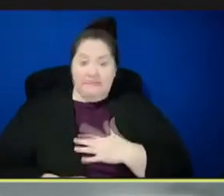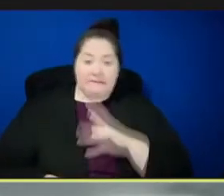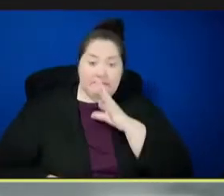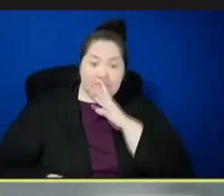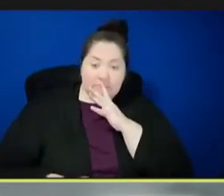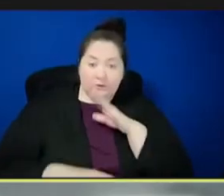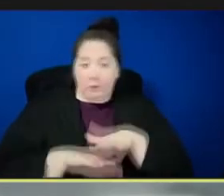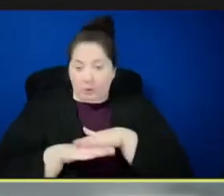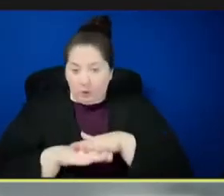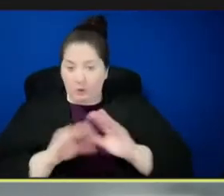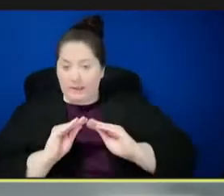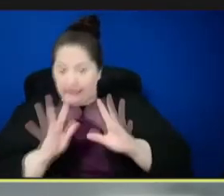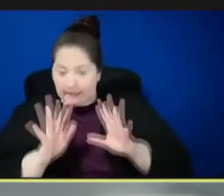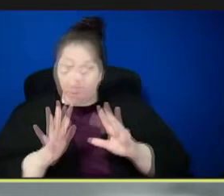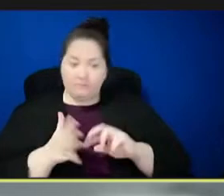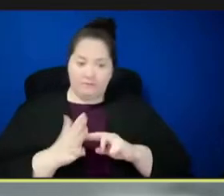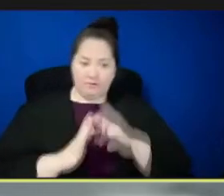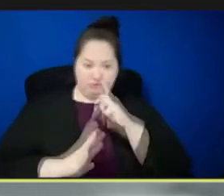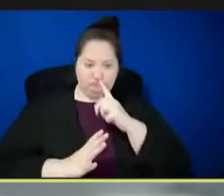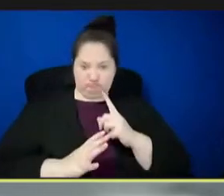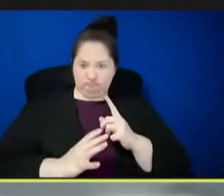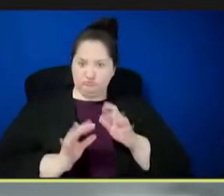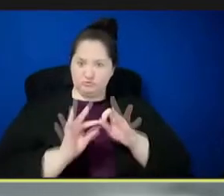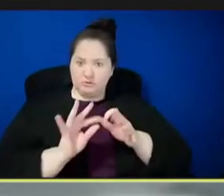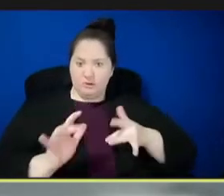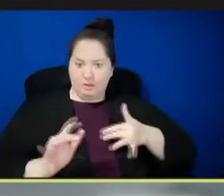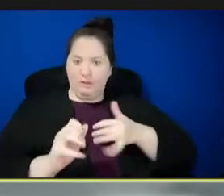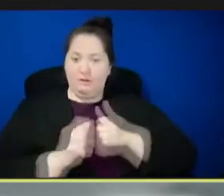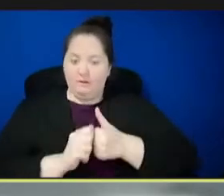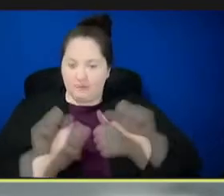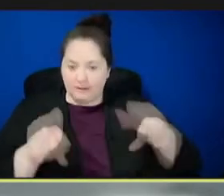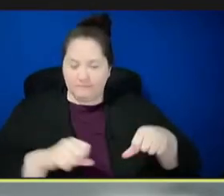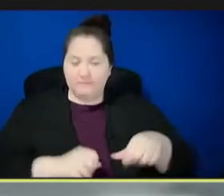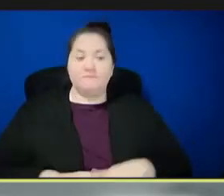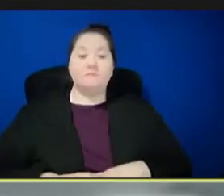assist them in supporting our meeting. For our virtual participants, please remember to